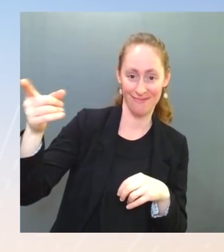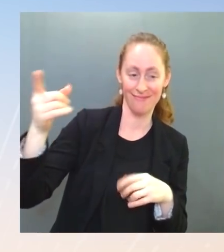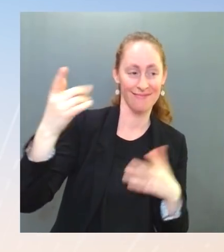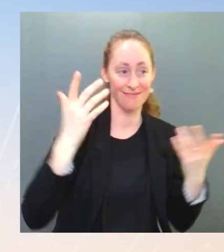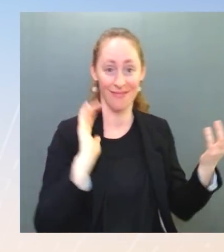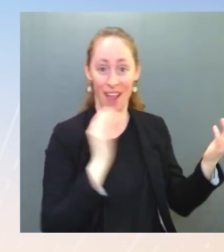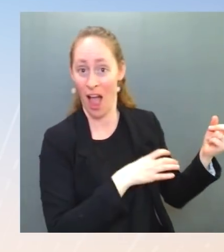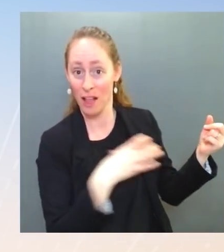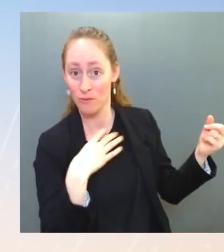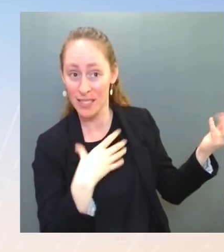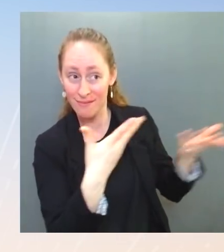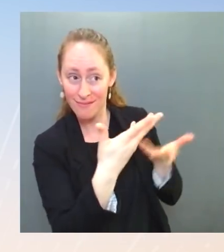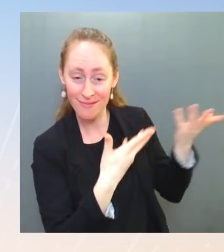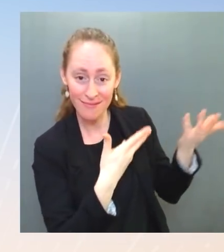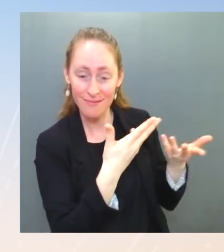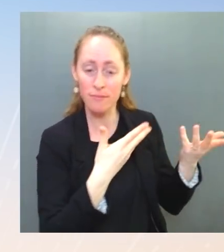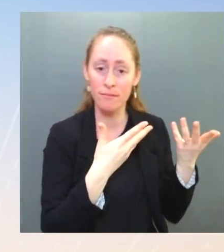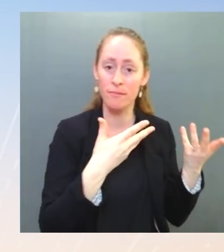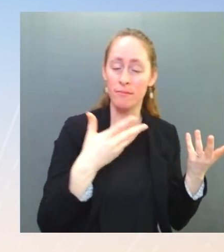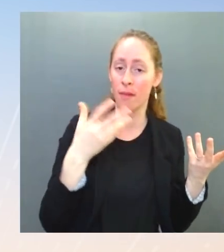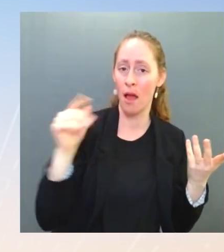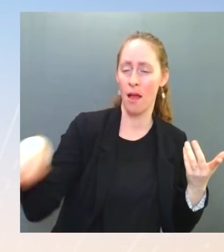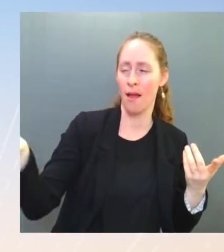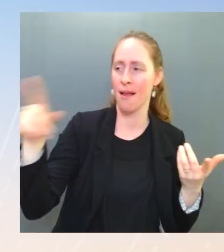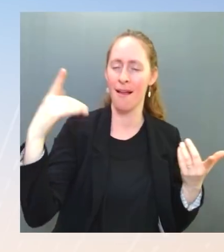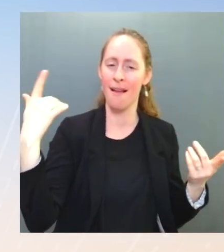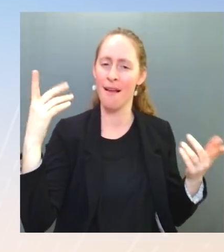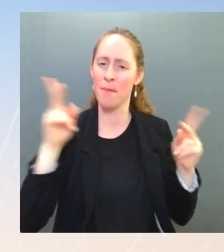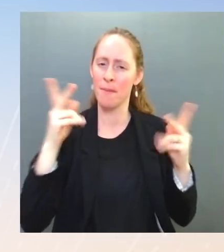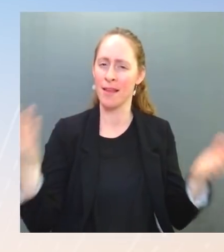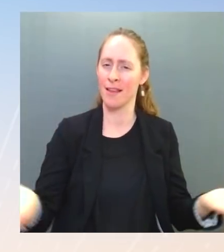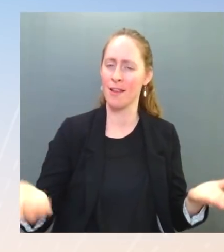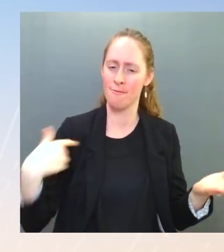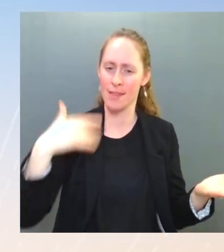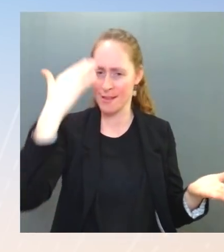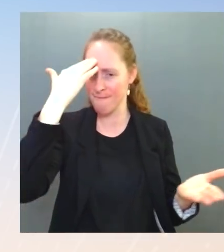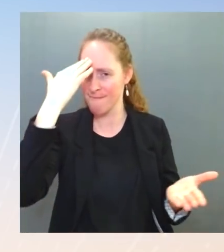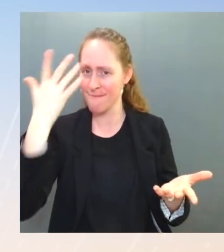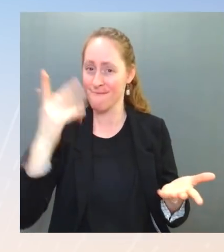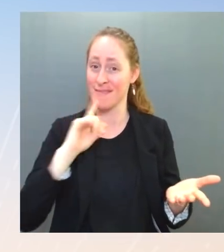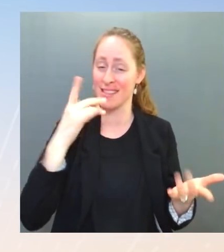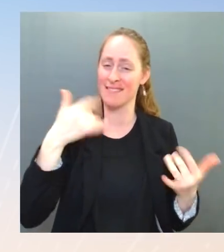for the American people. We have, of course, legislation that could do exactly that.